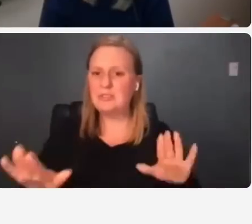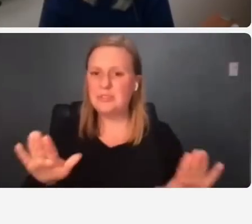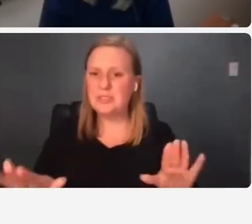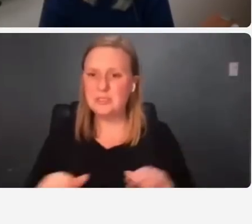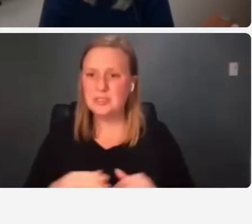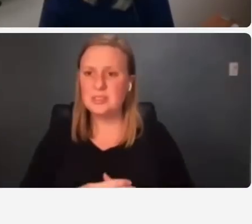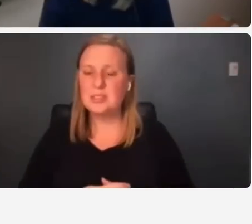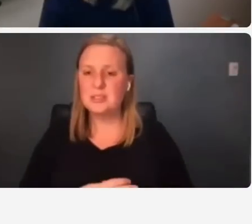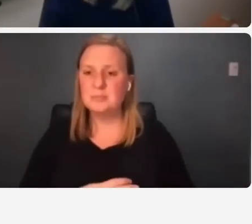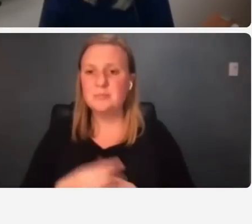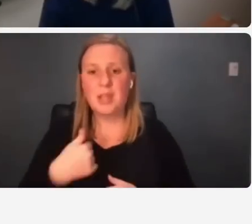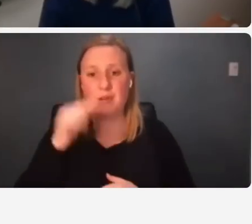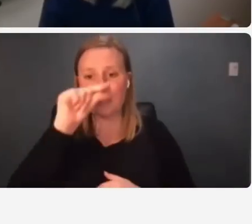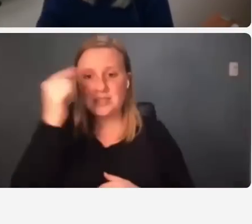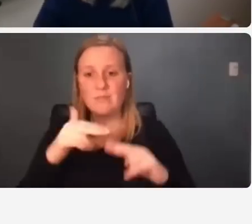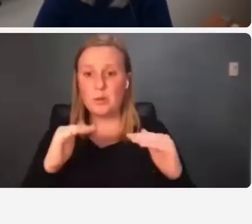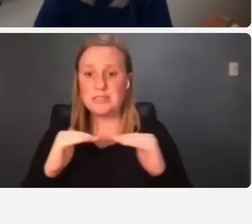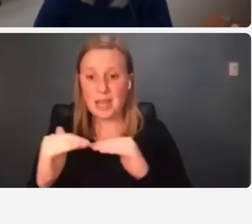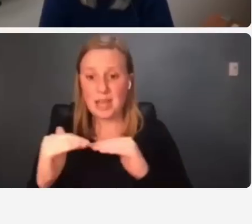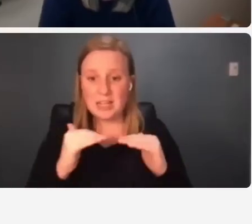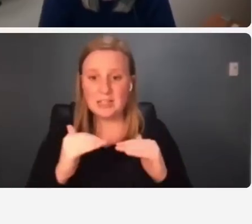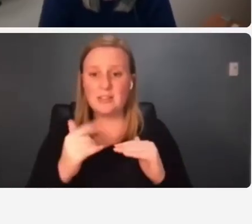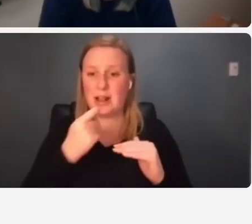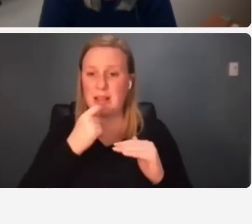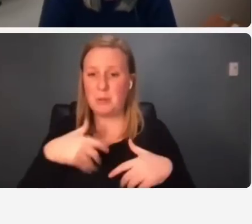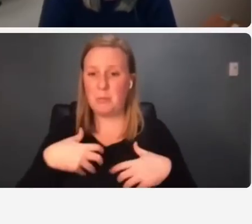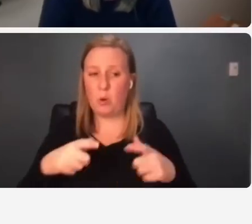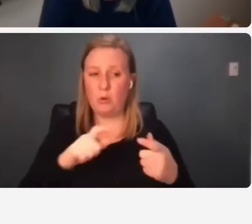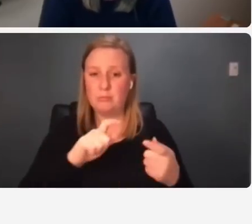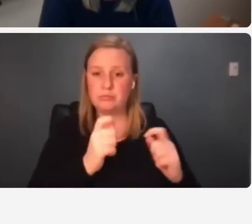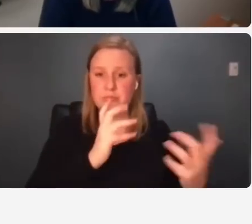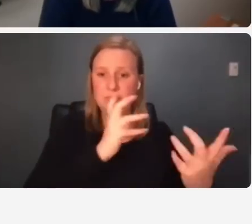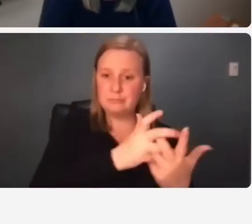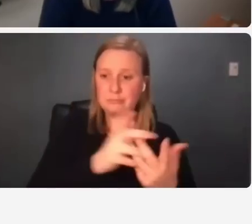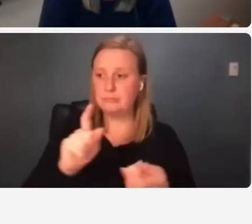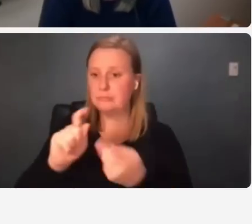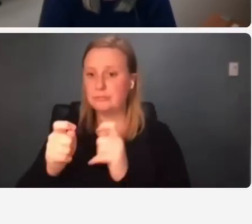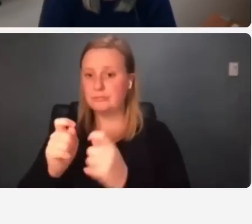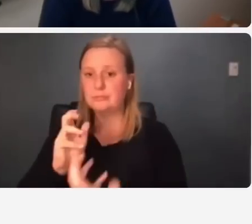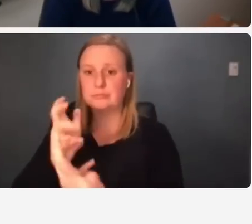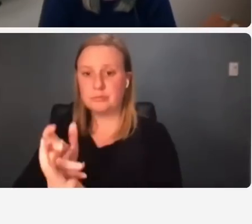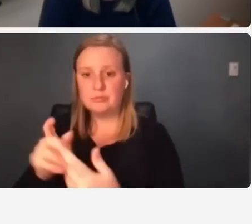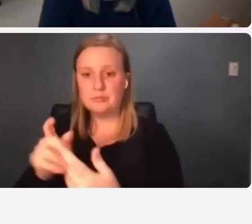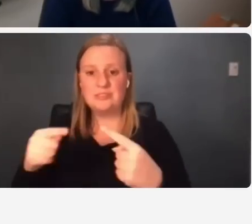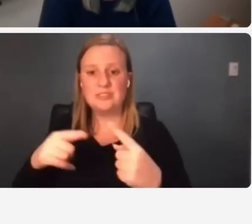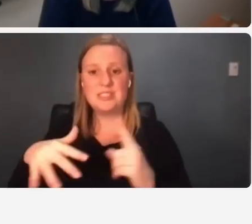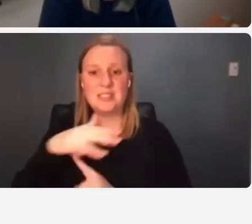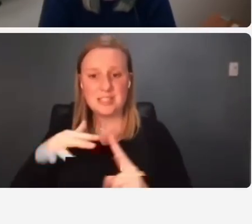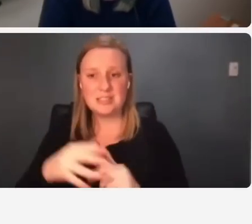standards is have it better differentiate appropriate to particular service settings. So a great question and look forward to hearing